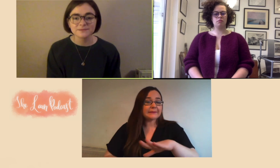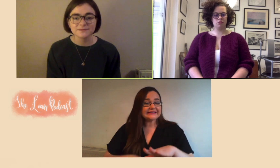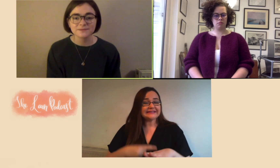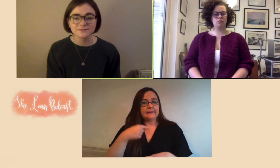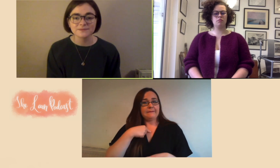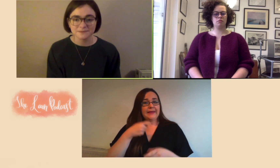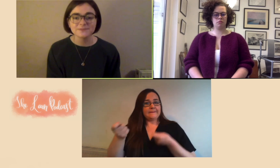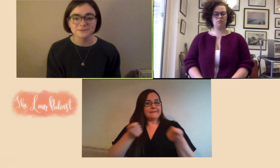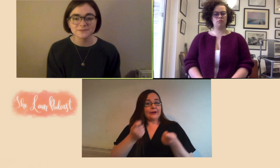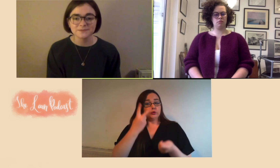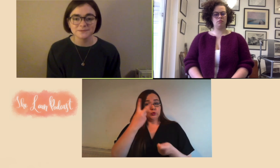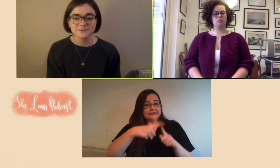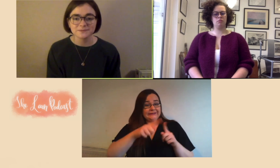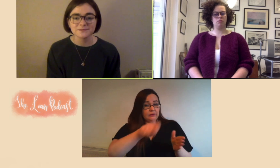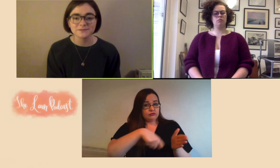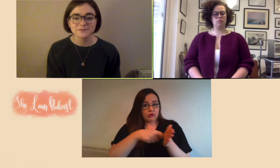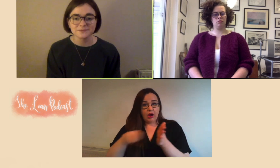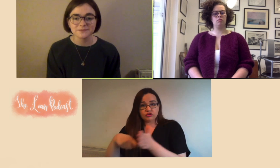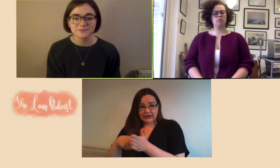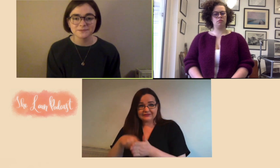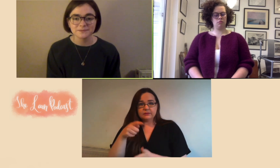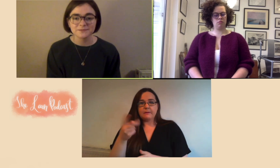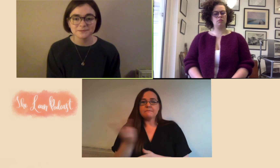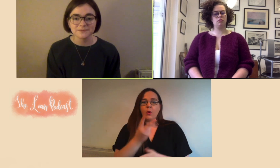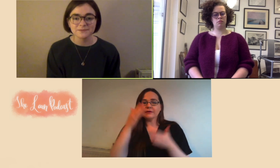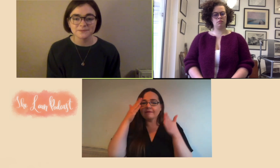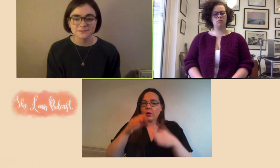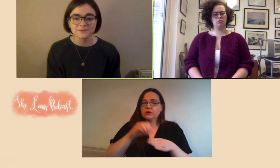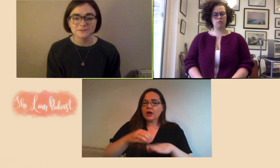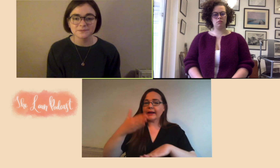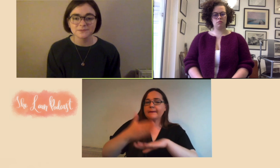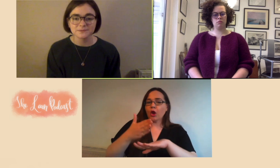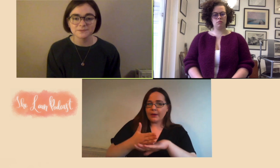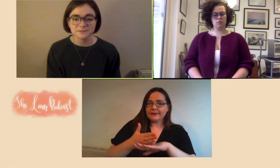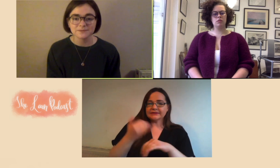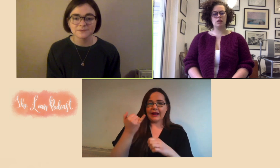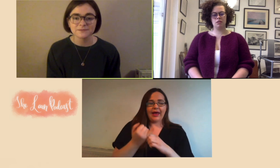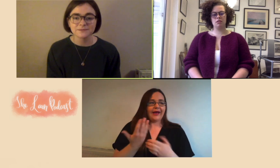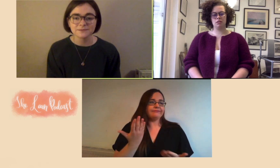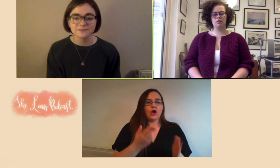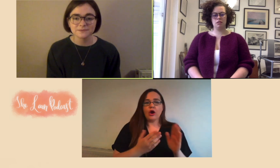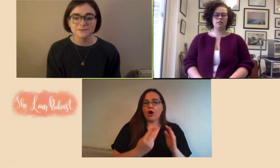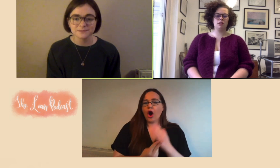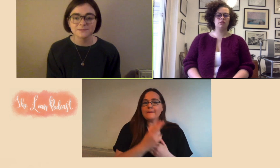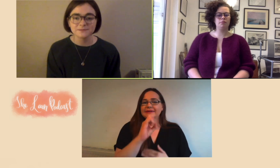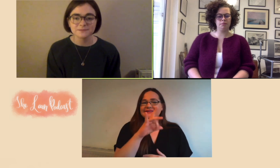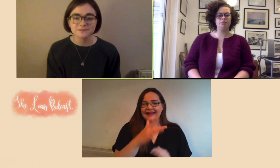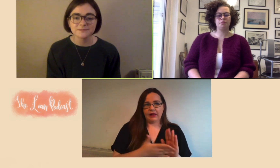They're an organization that supports people with disabilities. And I run two projects on that. Both for employment.